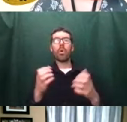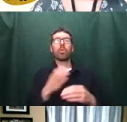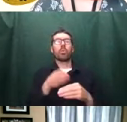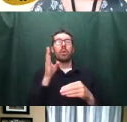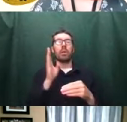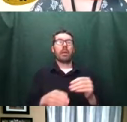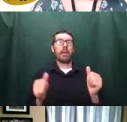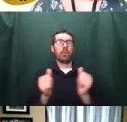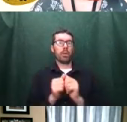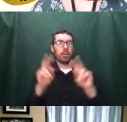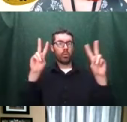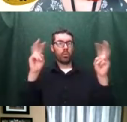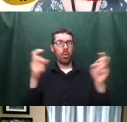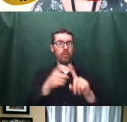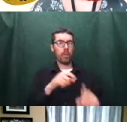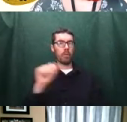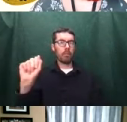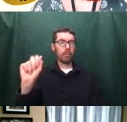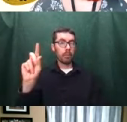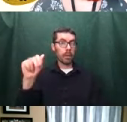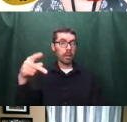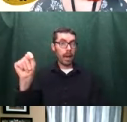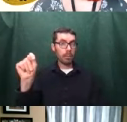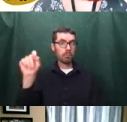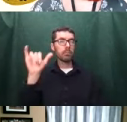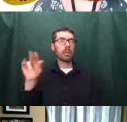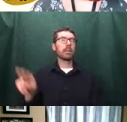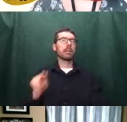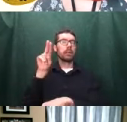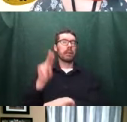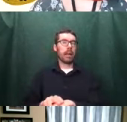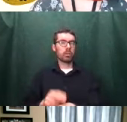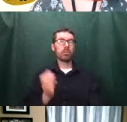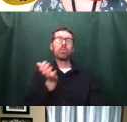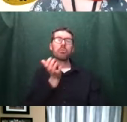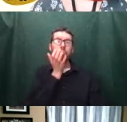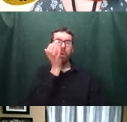quote from Adapt, who, Adapt is a national grass roots community that organizes disability